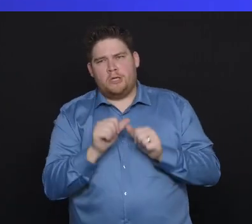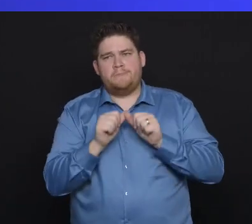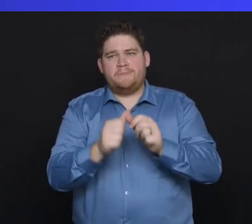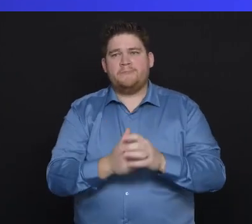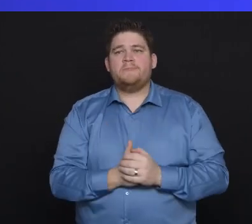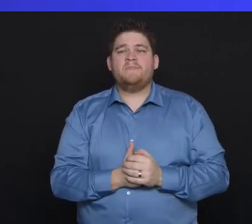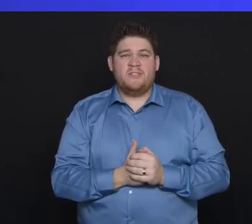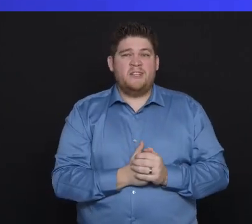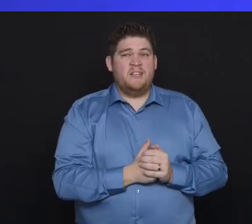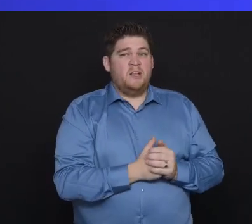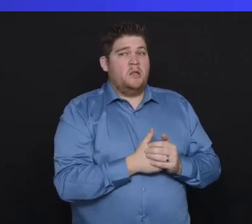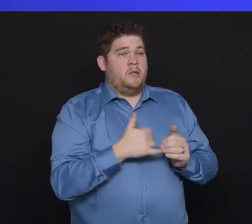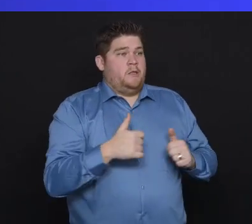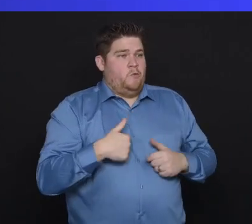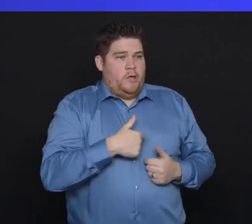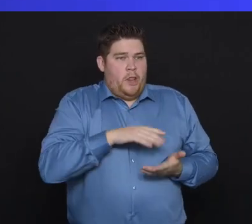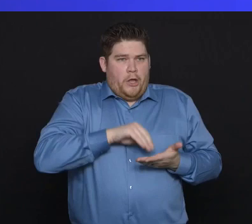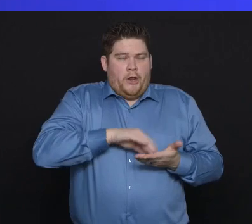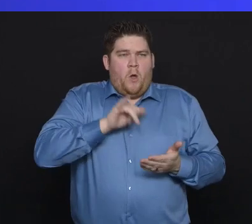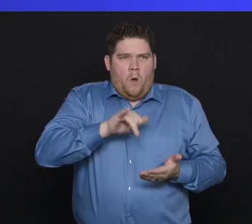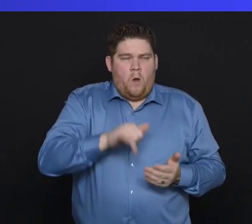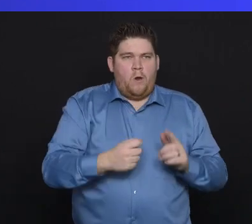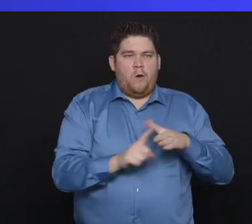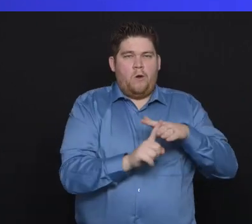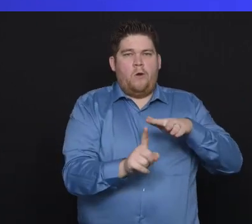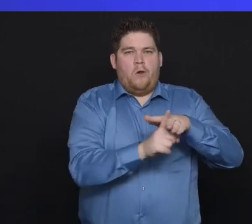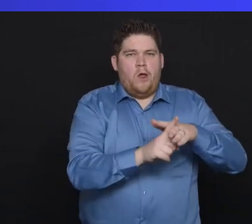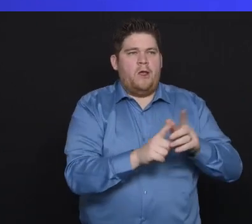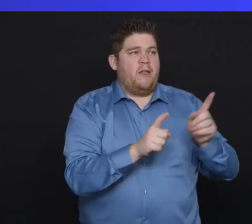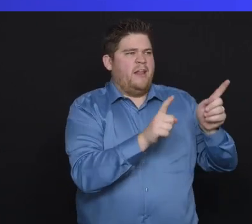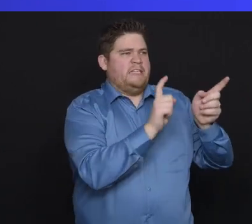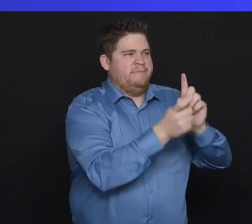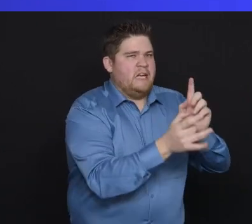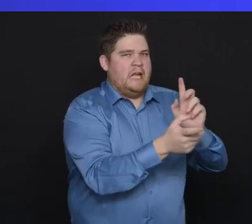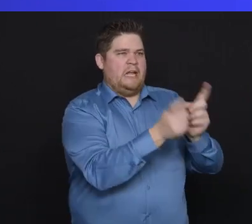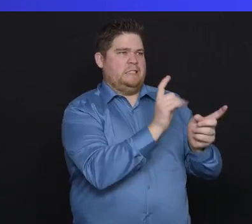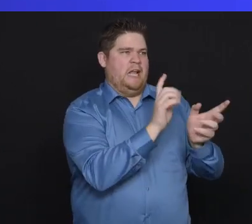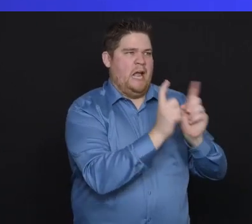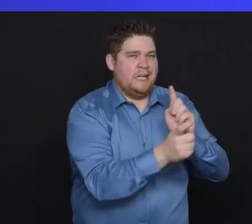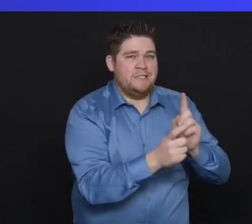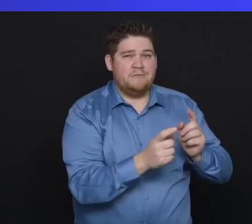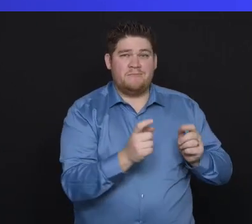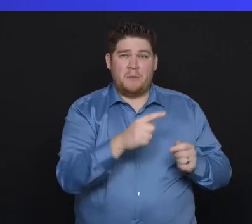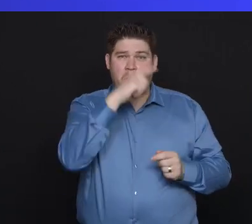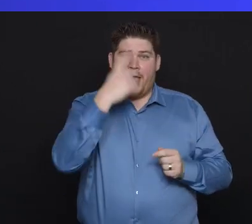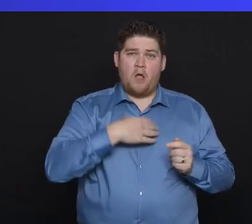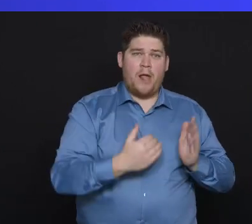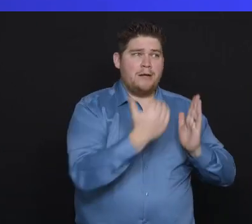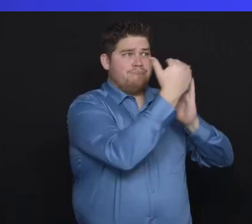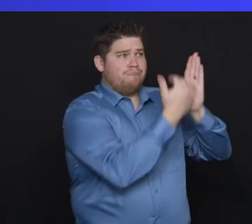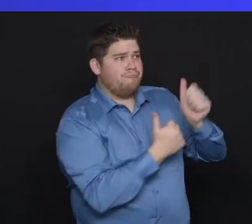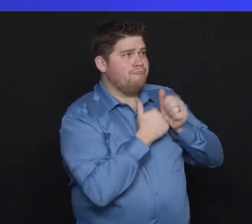them and the first to take responsibility. But right now I'm very proud of the leadership that